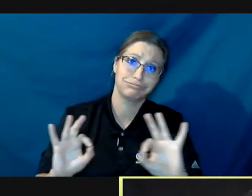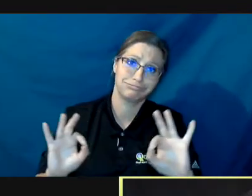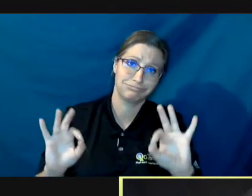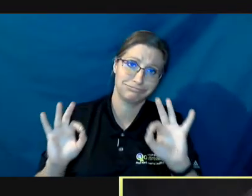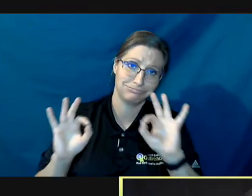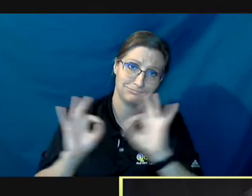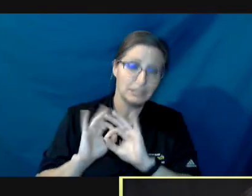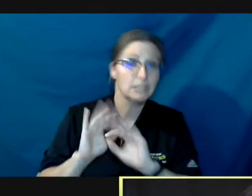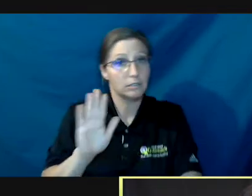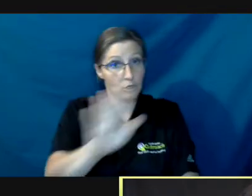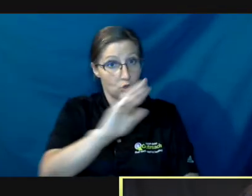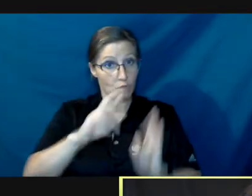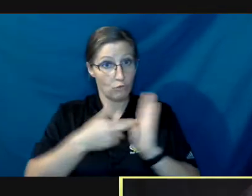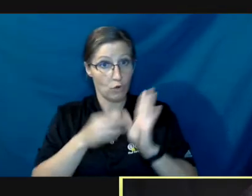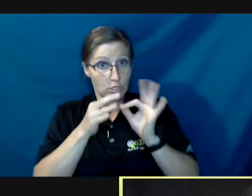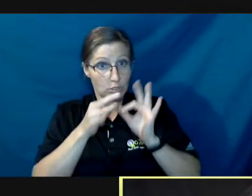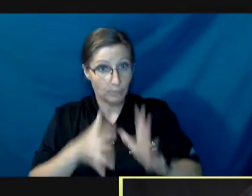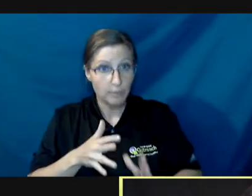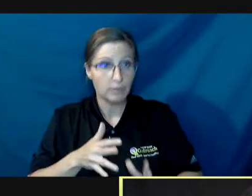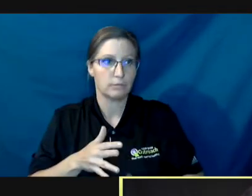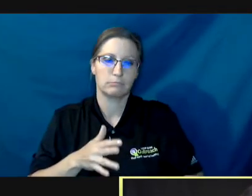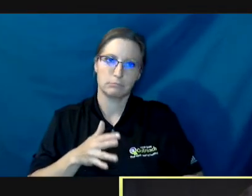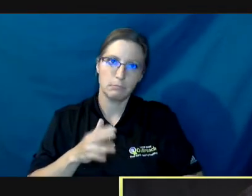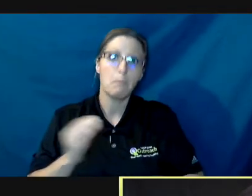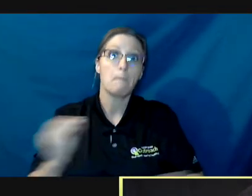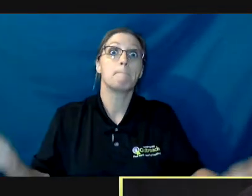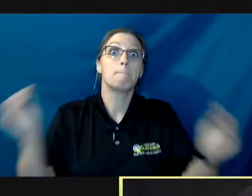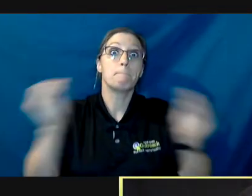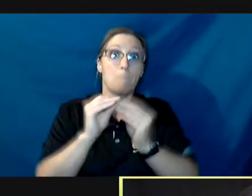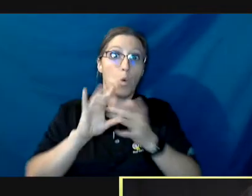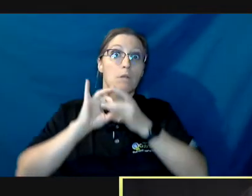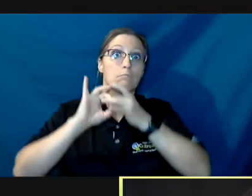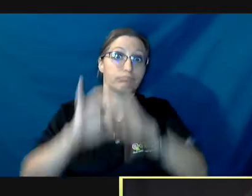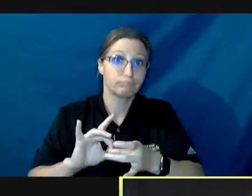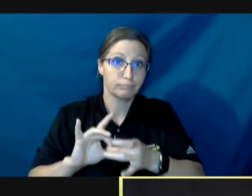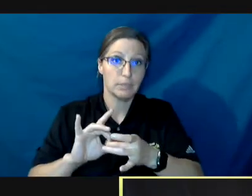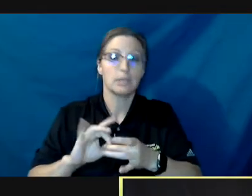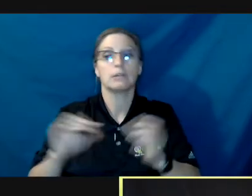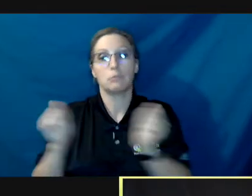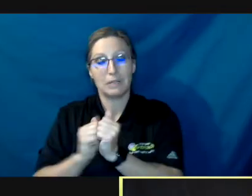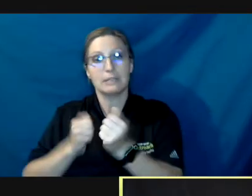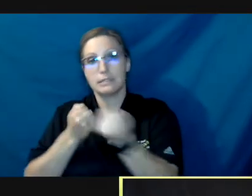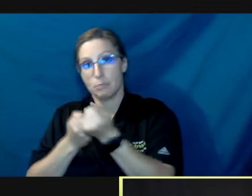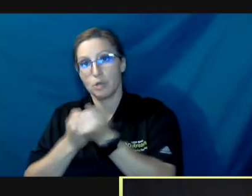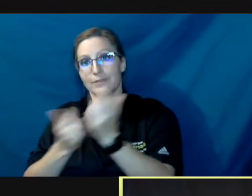That's where your role as an interpreter becomes even more relevant , even with the support of technology.